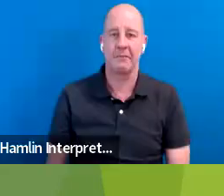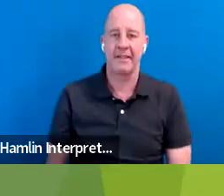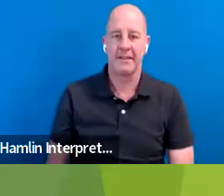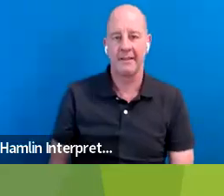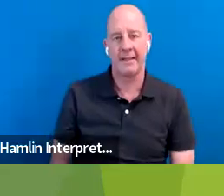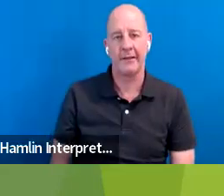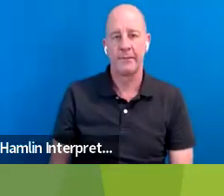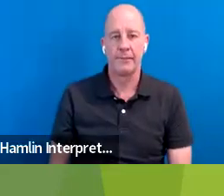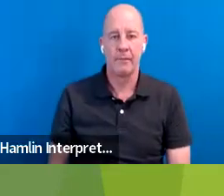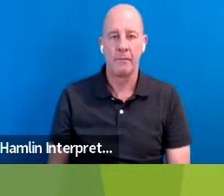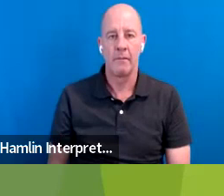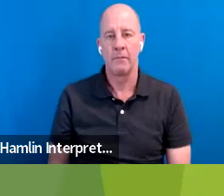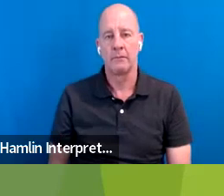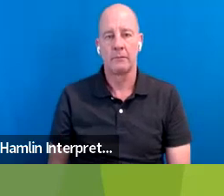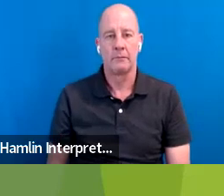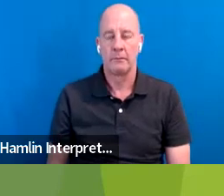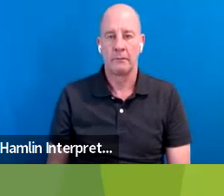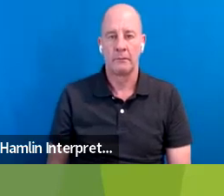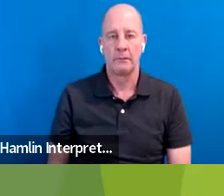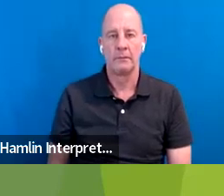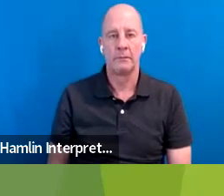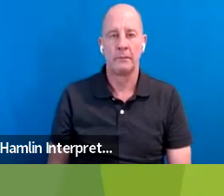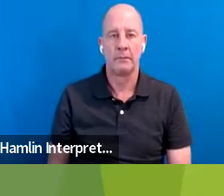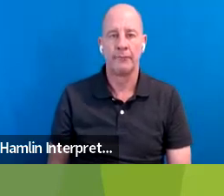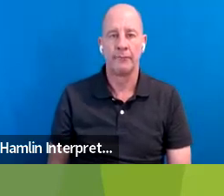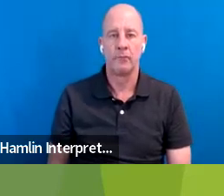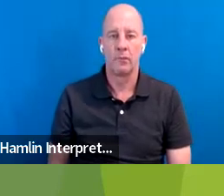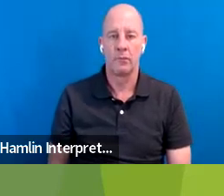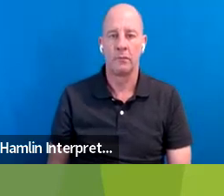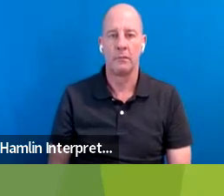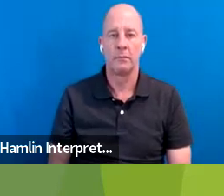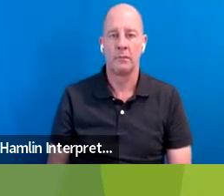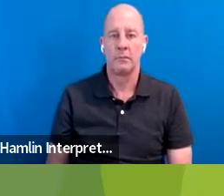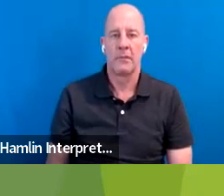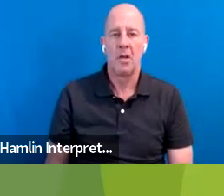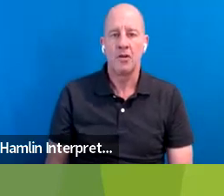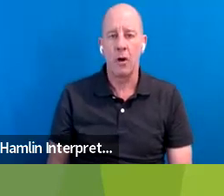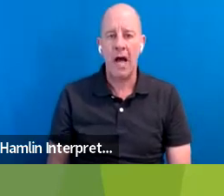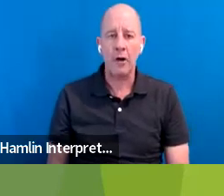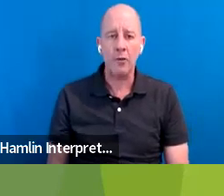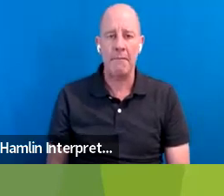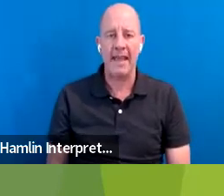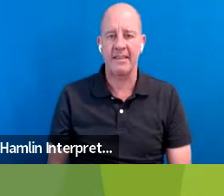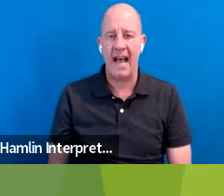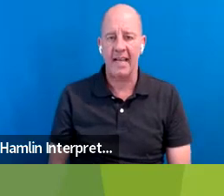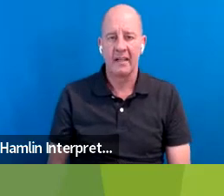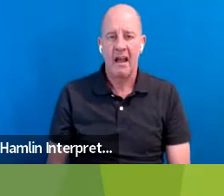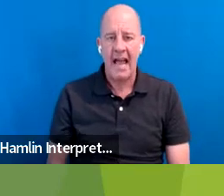Next slide, please. So how do we make that happen?